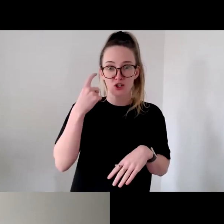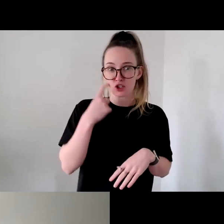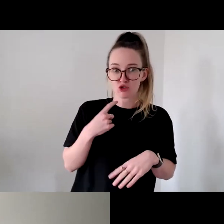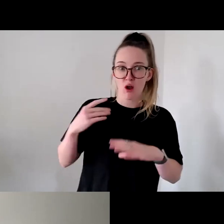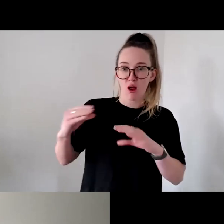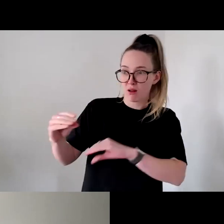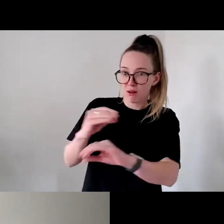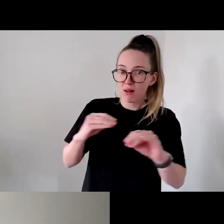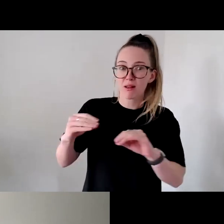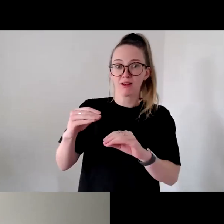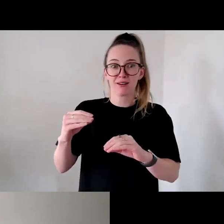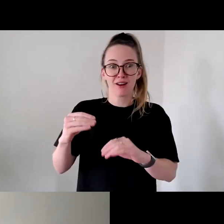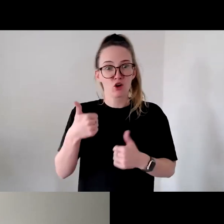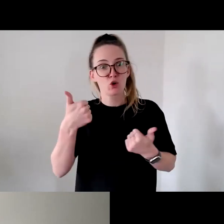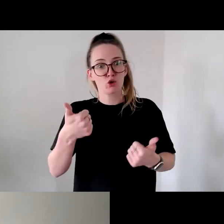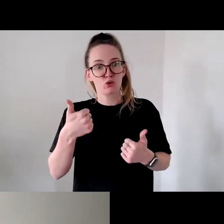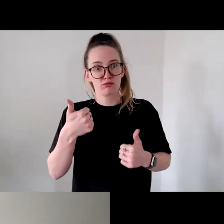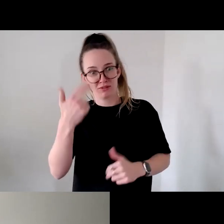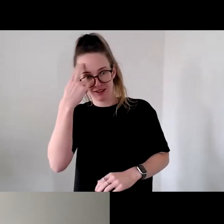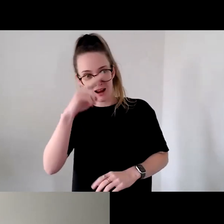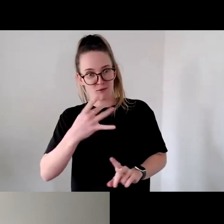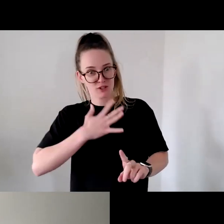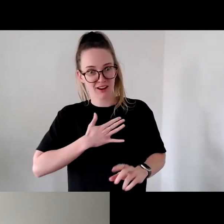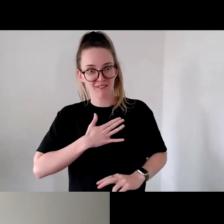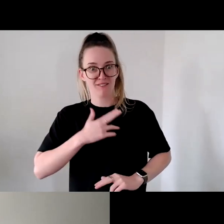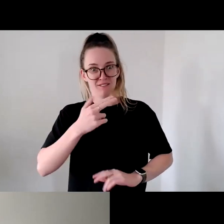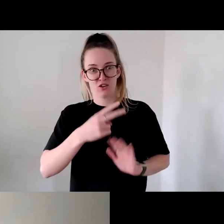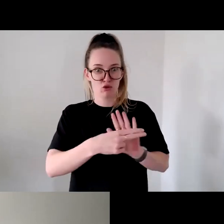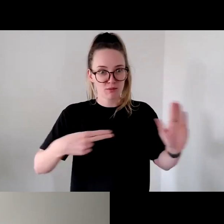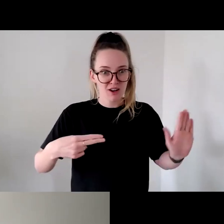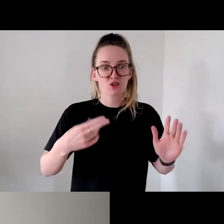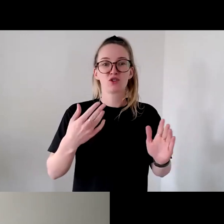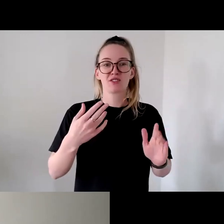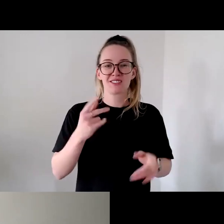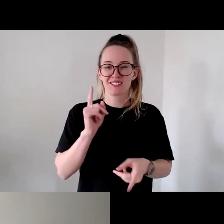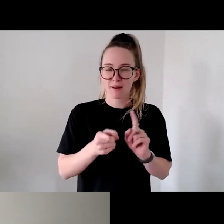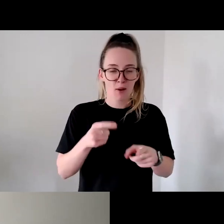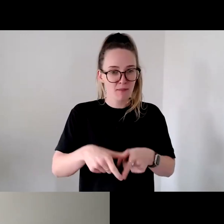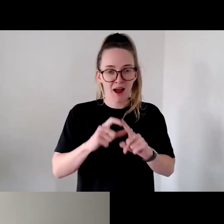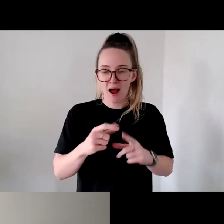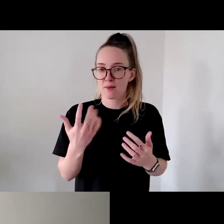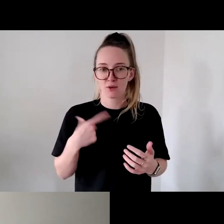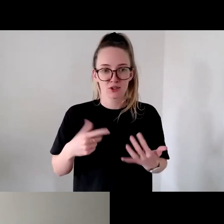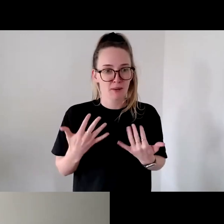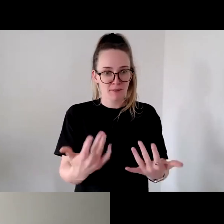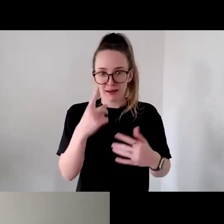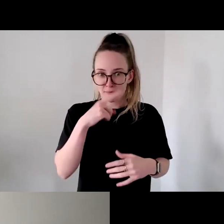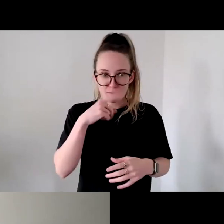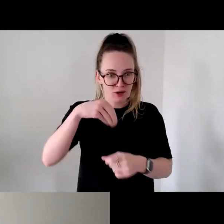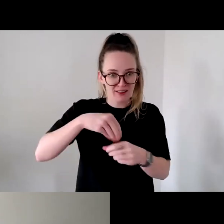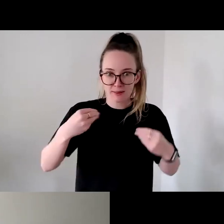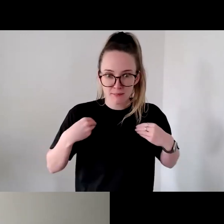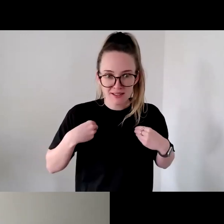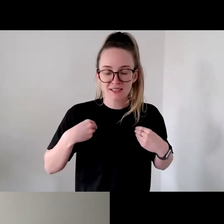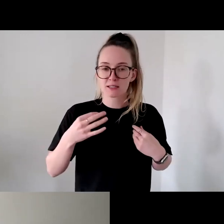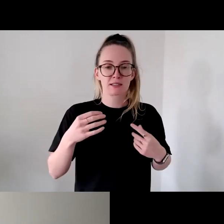if you are one of numerous workers in a large business, you do not have that. Fantastic.